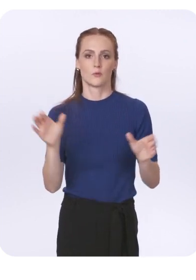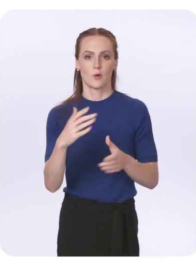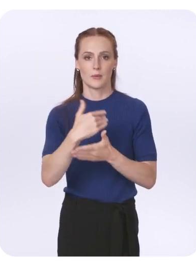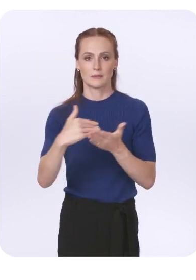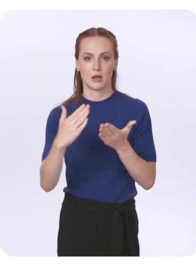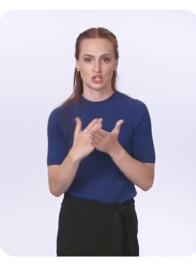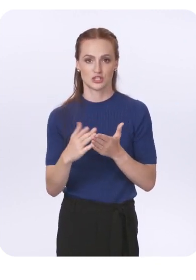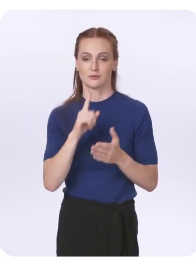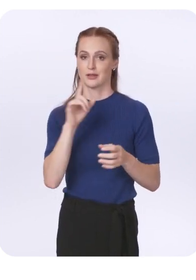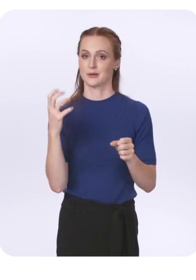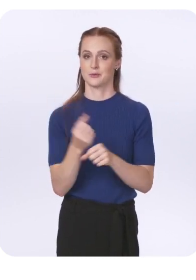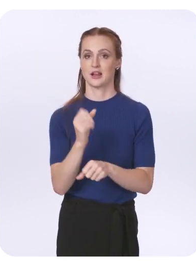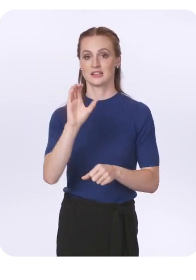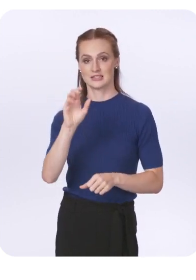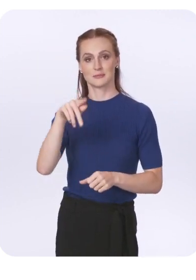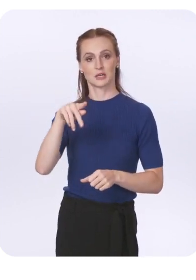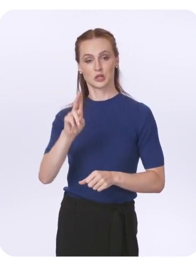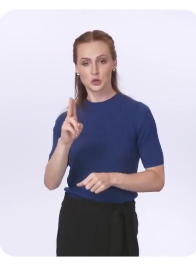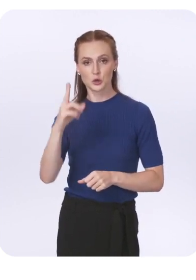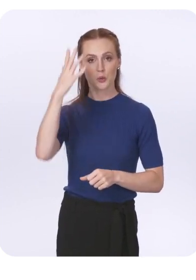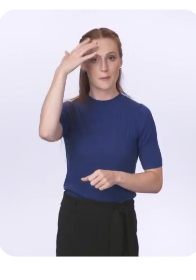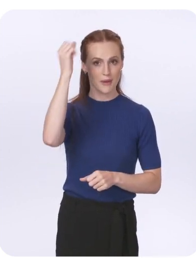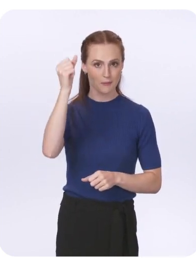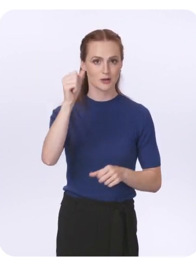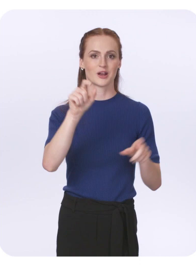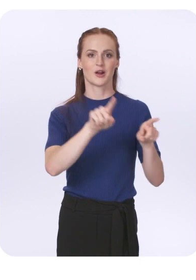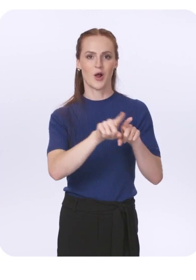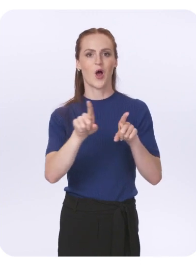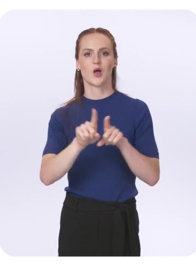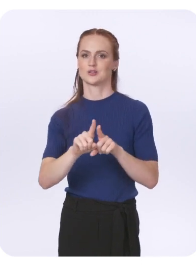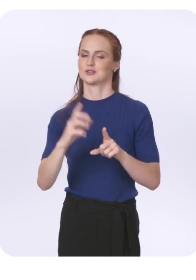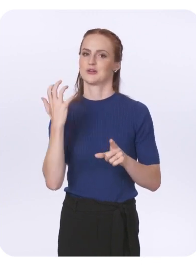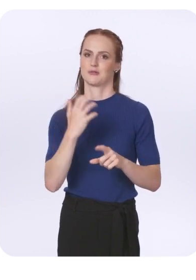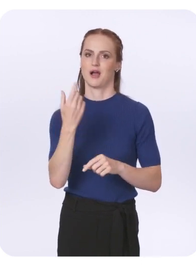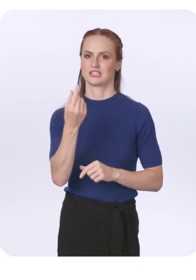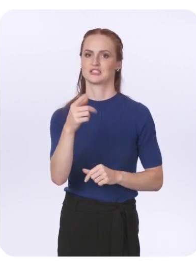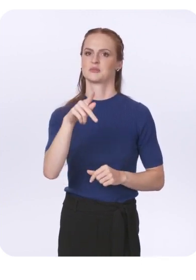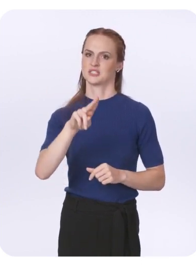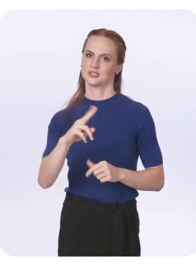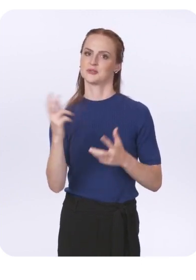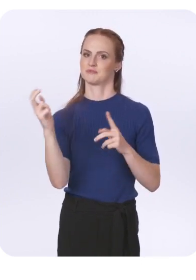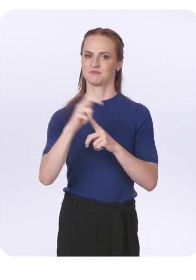with large wins for CPU and memory, but frankly, a function win for GPU.